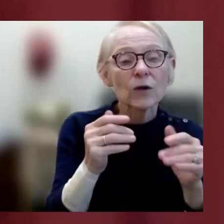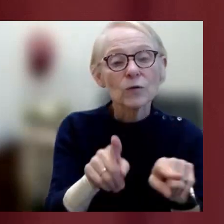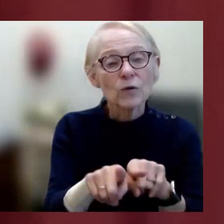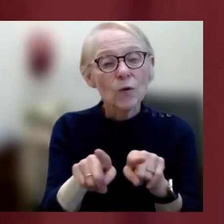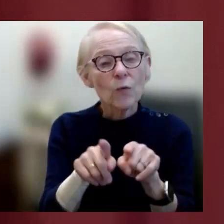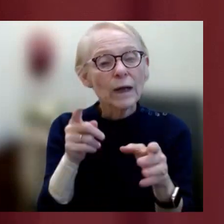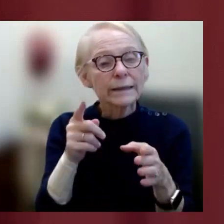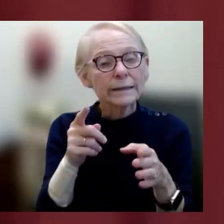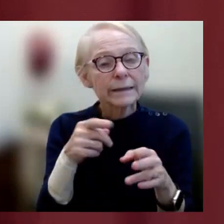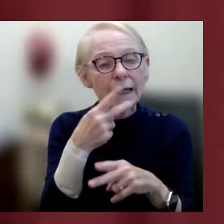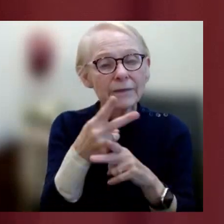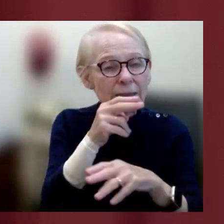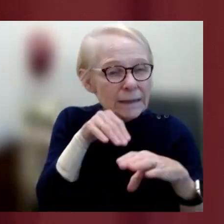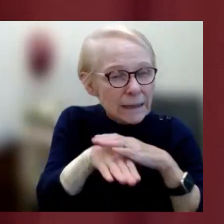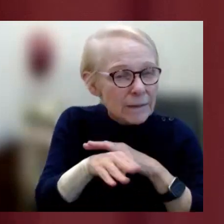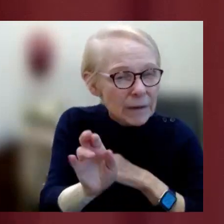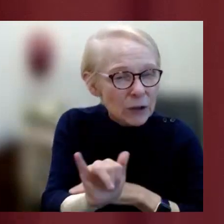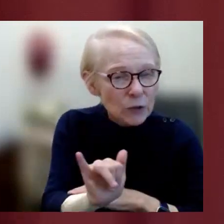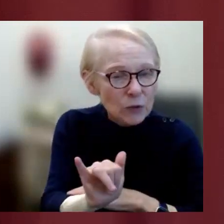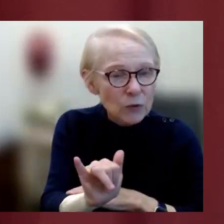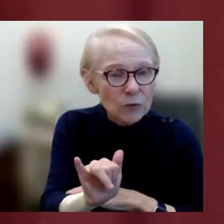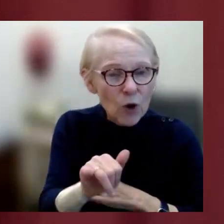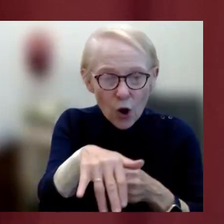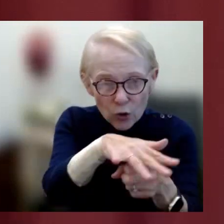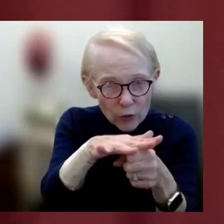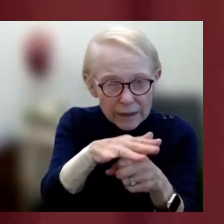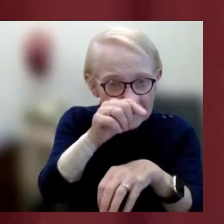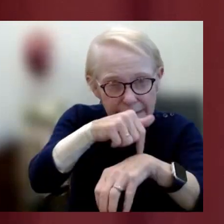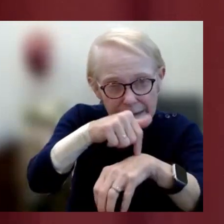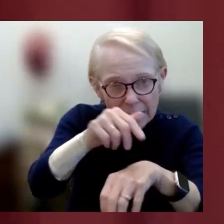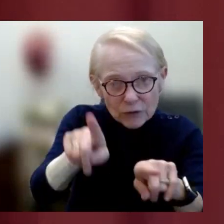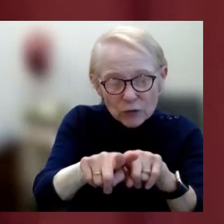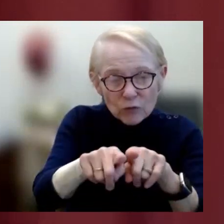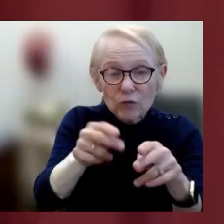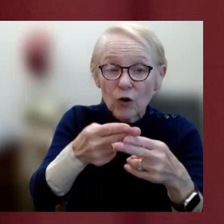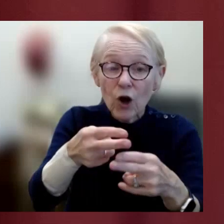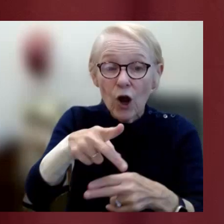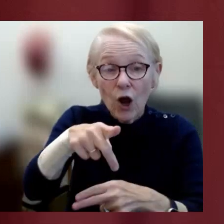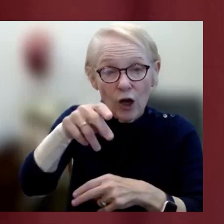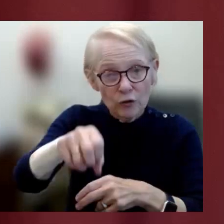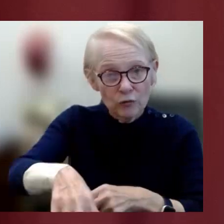and it also gives you locations and times for some drop boxes where you can actually go and drop your